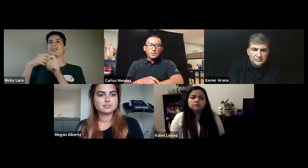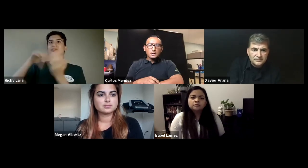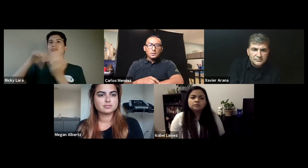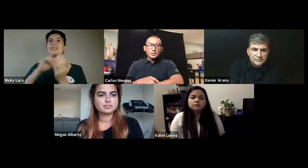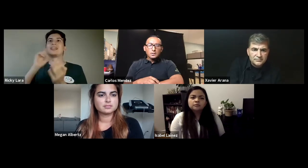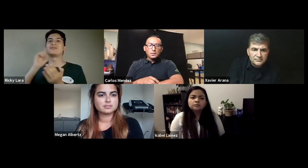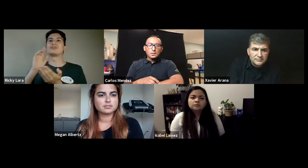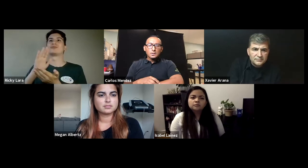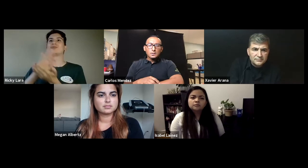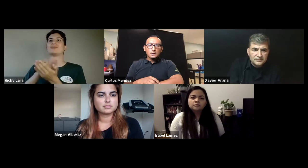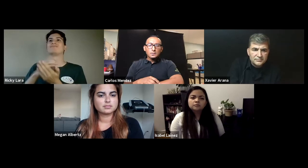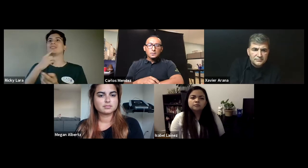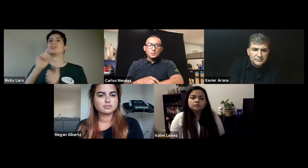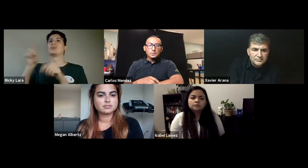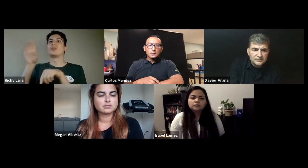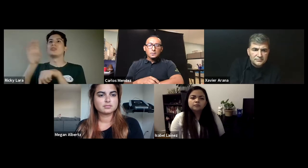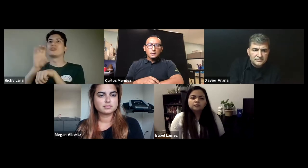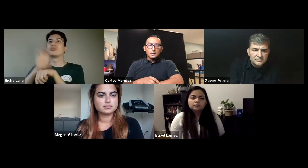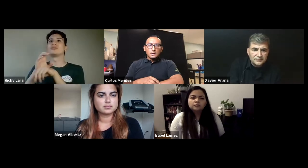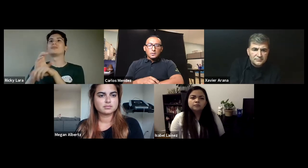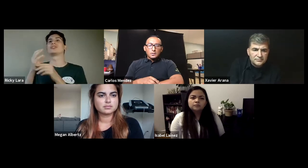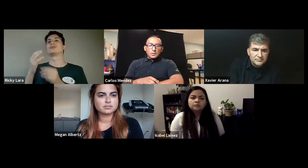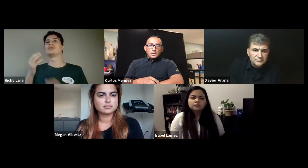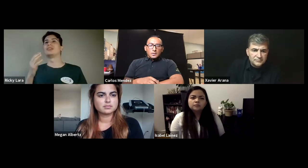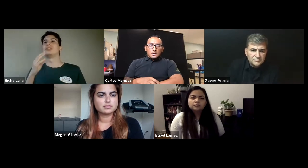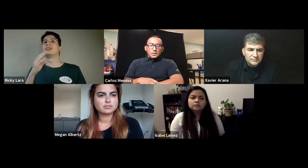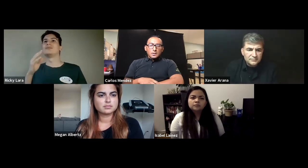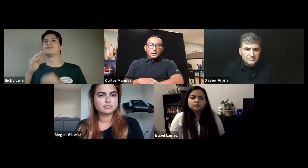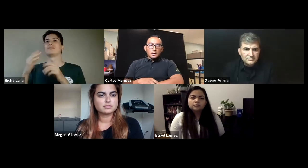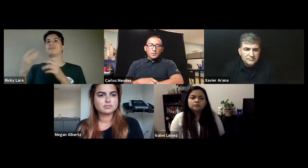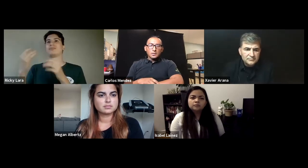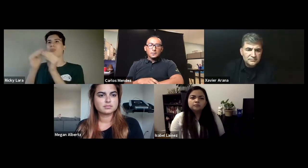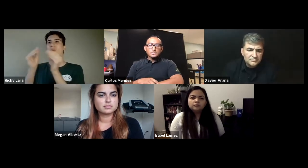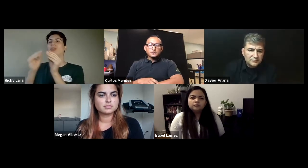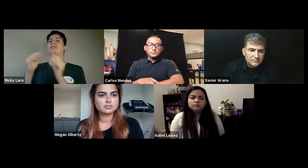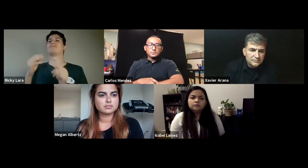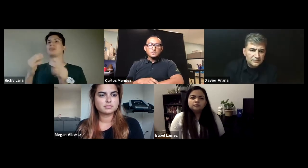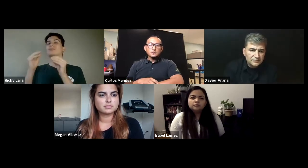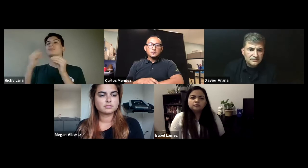Um, many of my deaf students say they like to go to church,